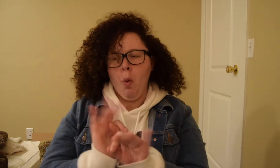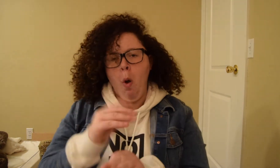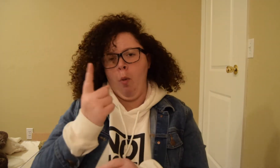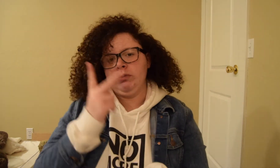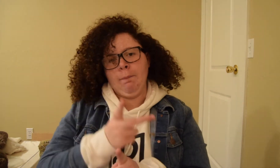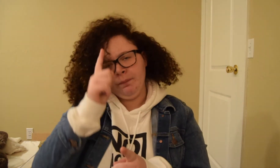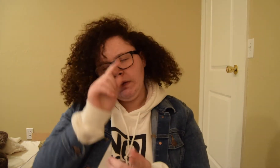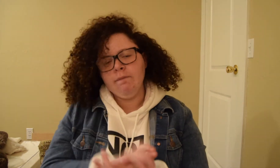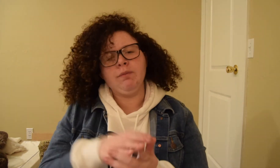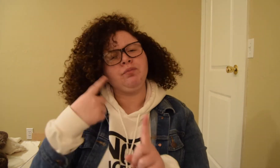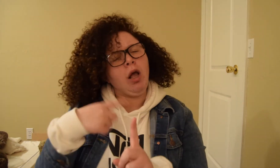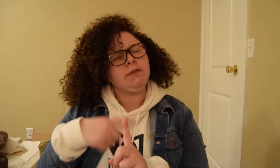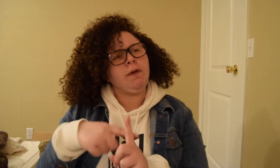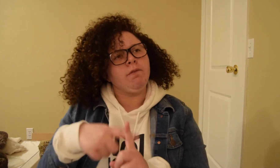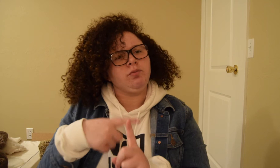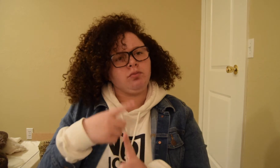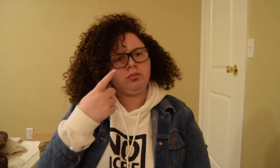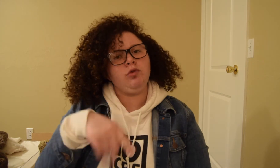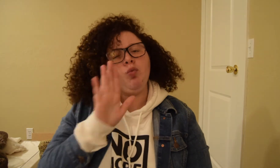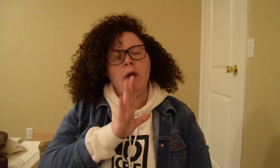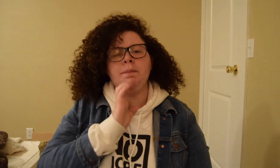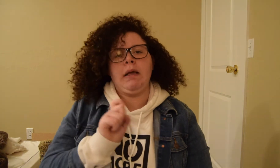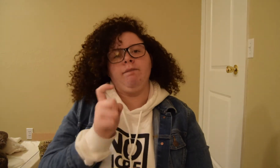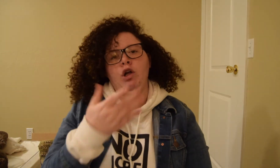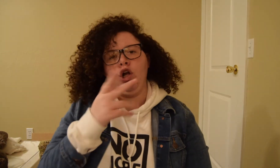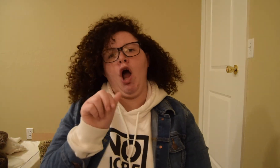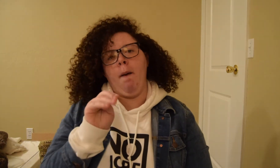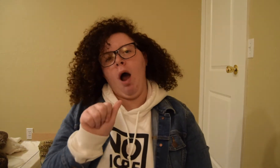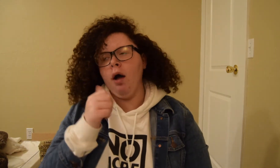Important, never stop believing and think positively. You'll be given good karma